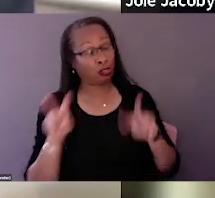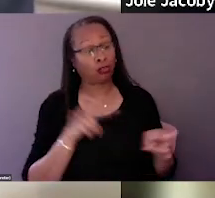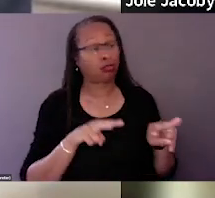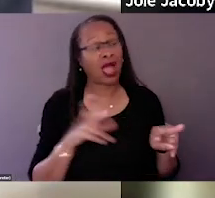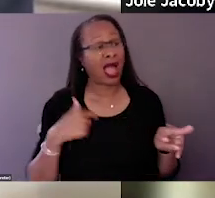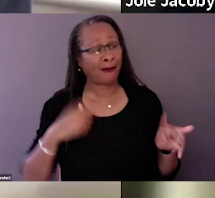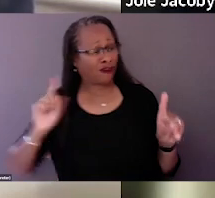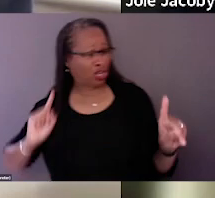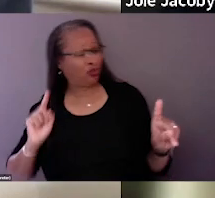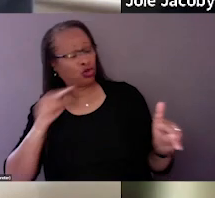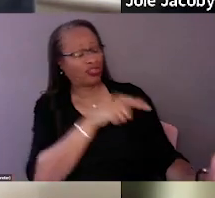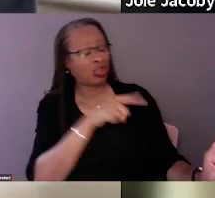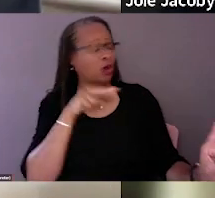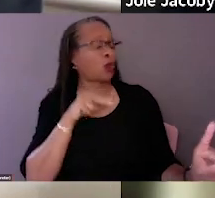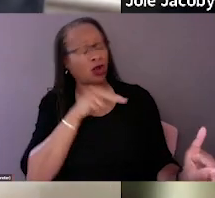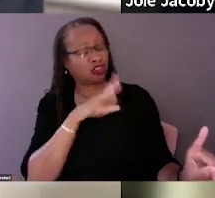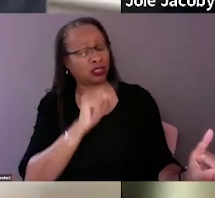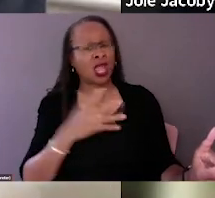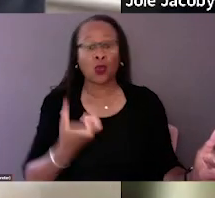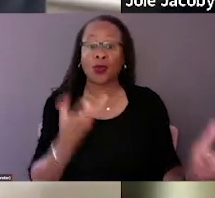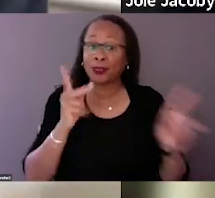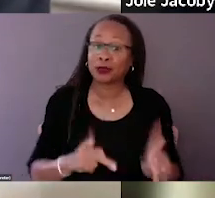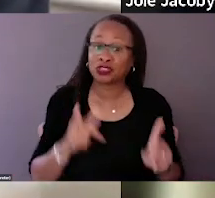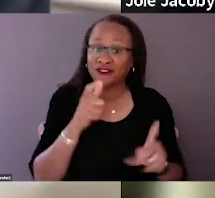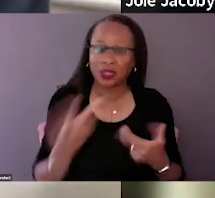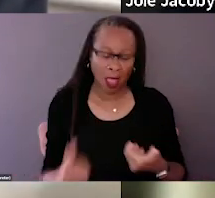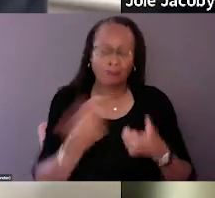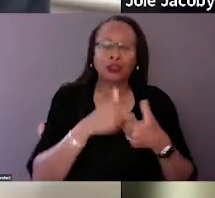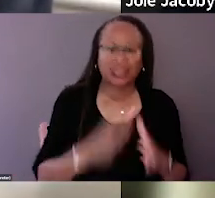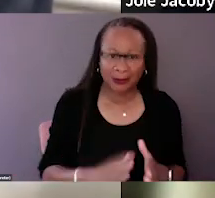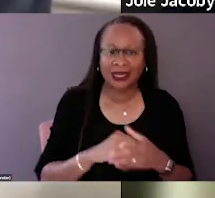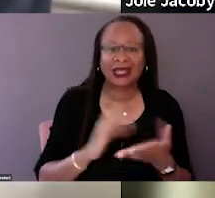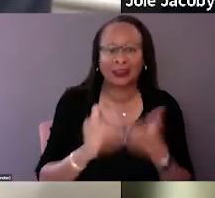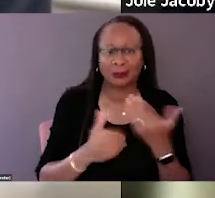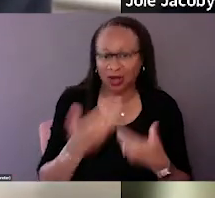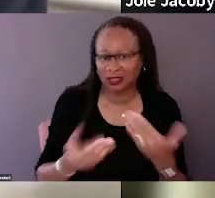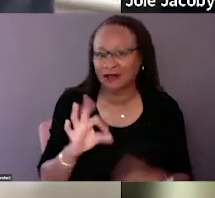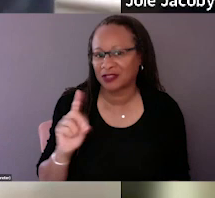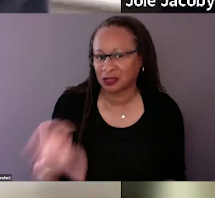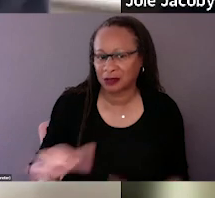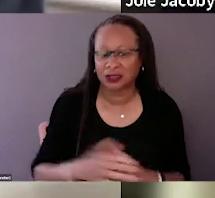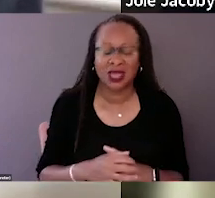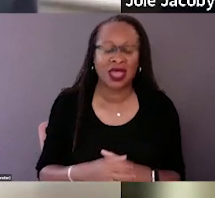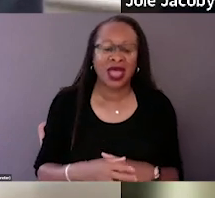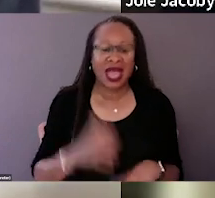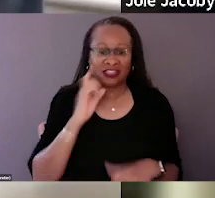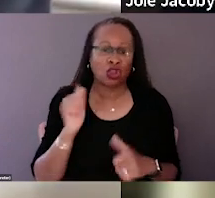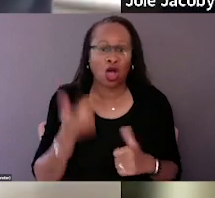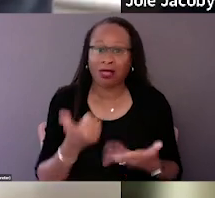We wanted the viewer to feel participatory, and I think to Jason's point, I think that all helps nostalgia. It's like, oh yeah.